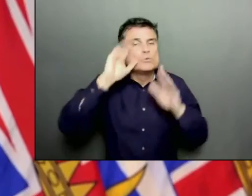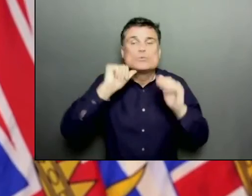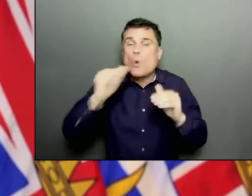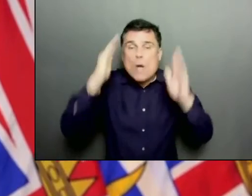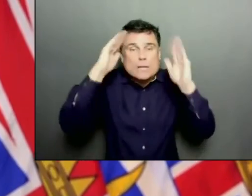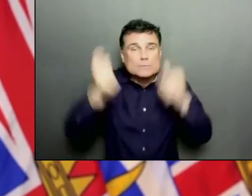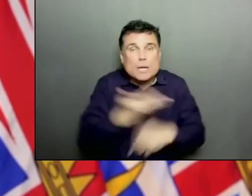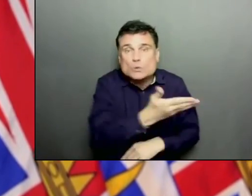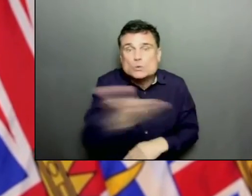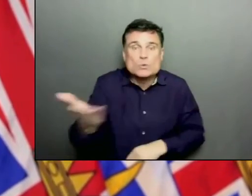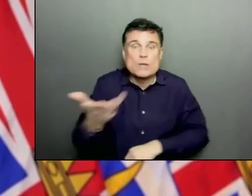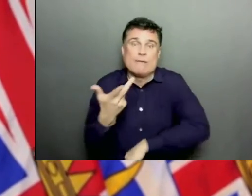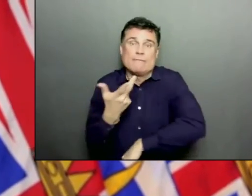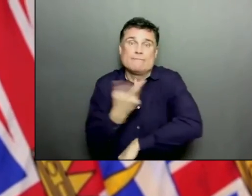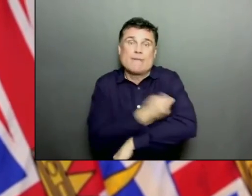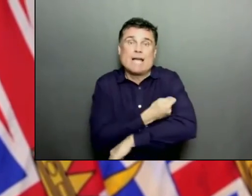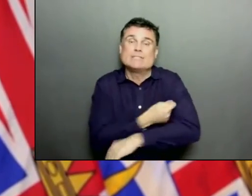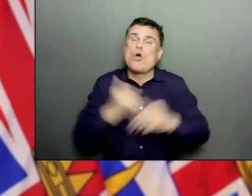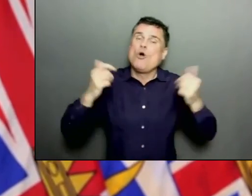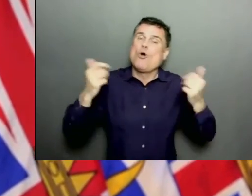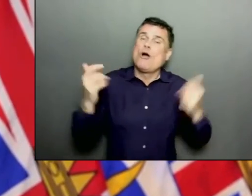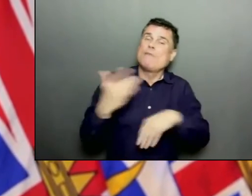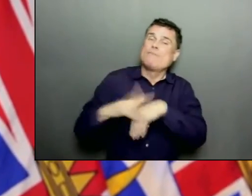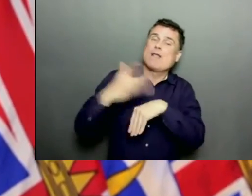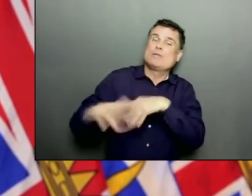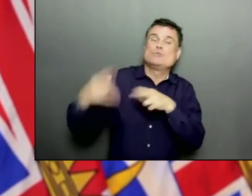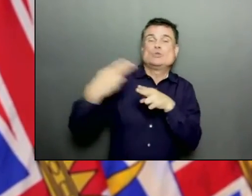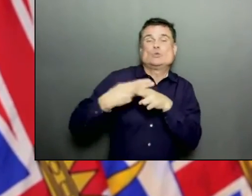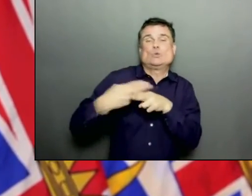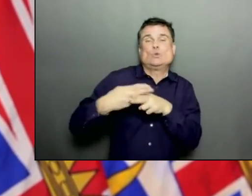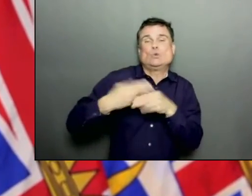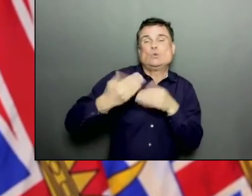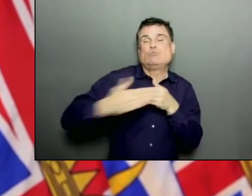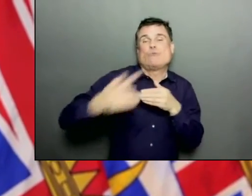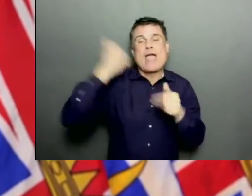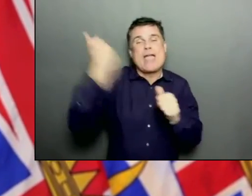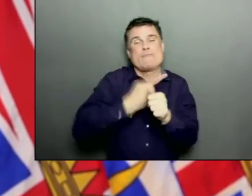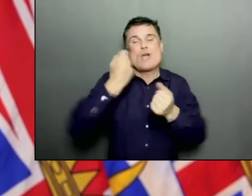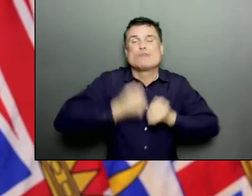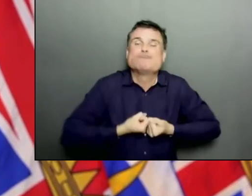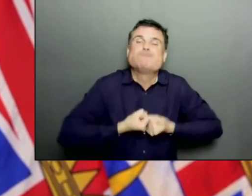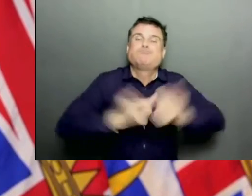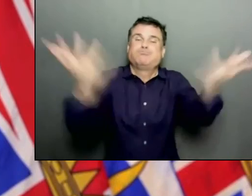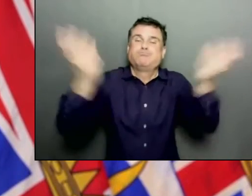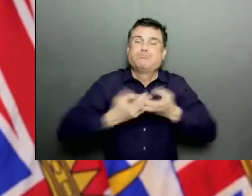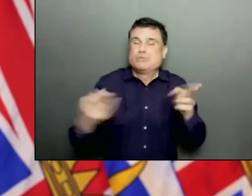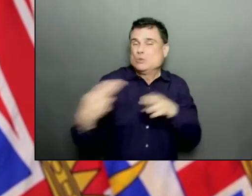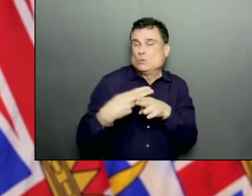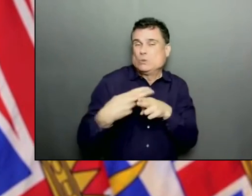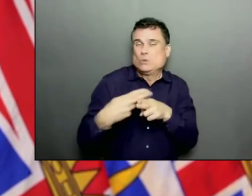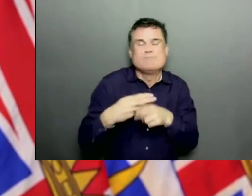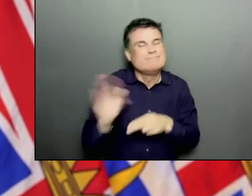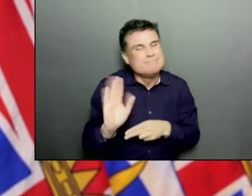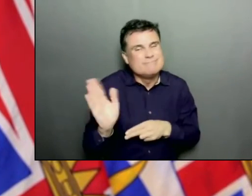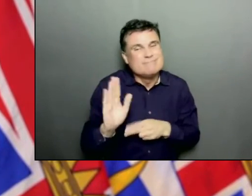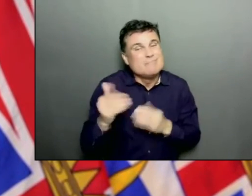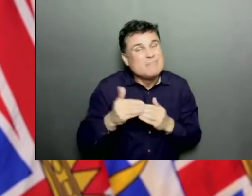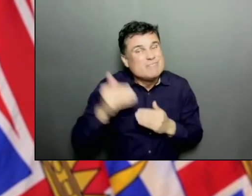the end of March, April, when it's going to be more widely available for everybody. So everybody in those groups needs to think